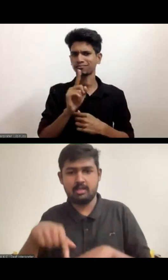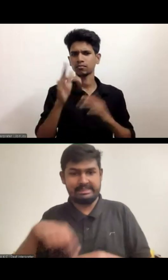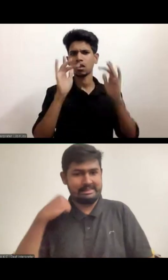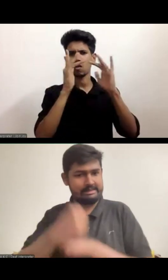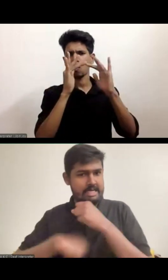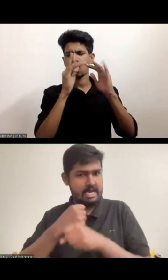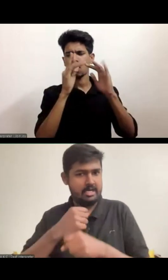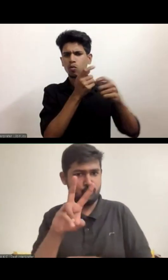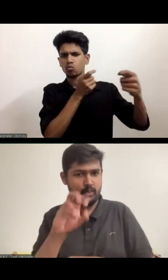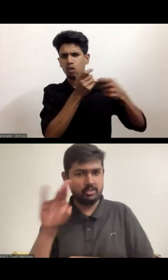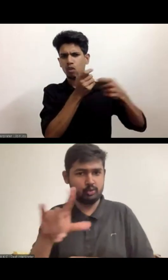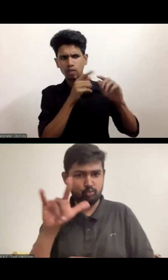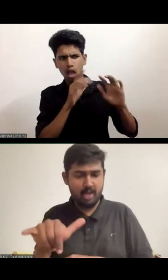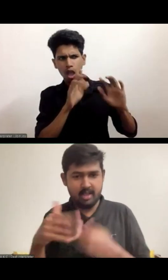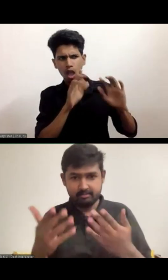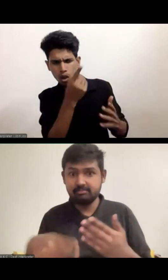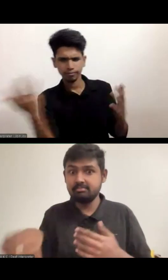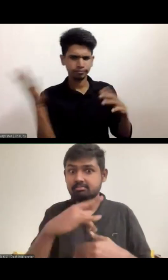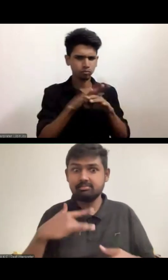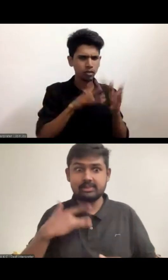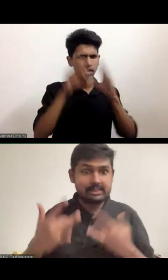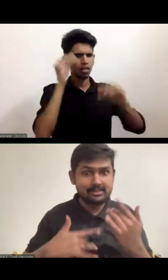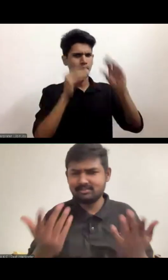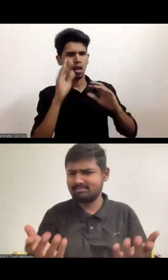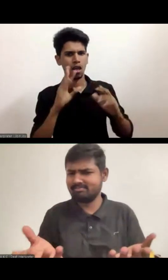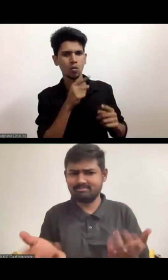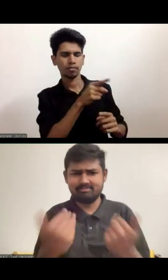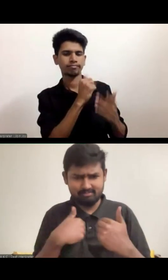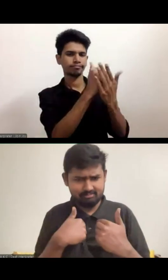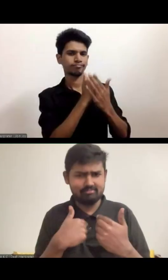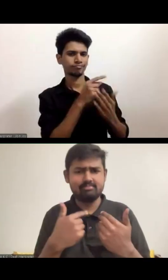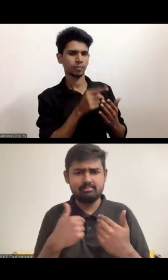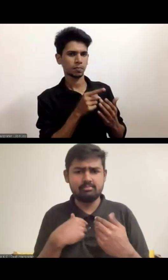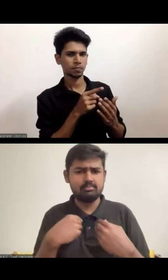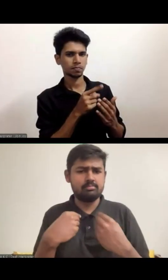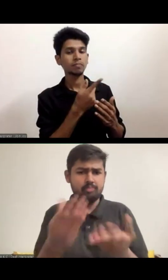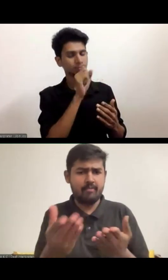trainers in Internet governance. So it fulfills several different purposes.